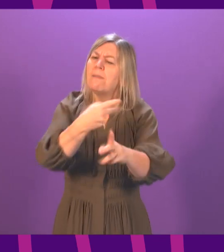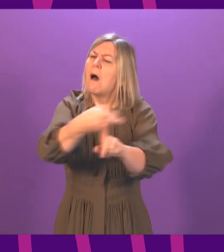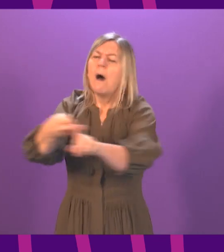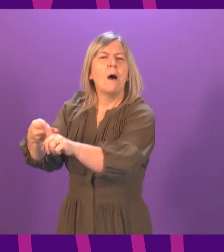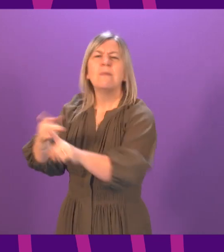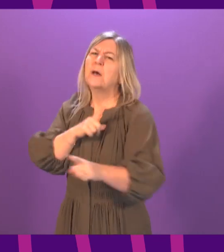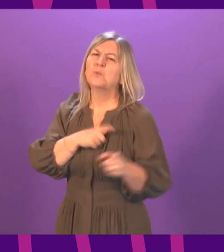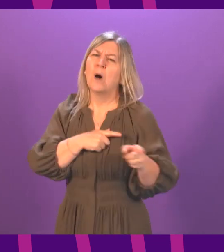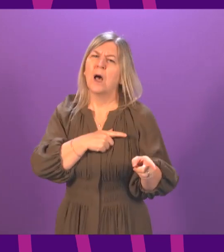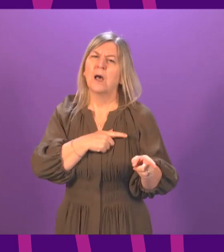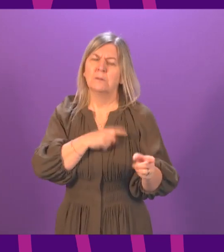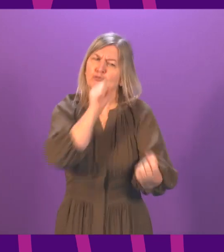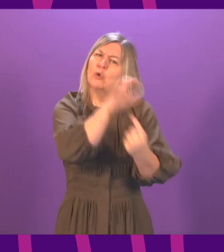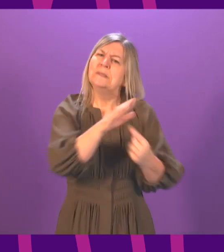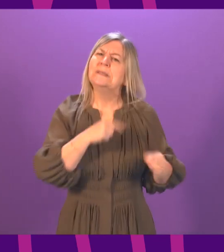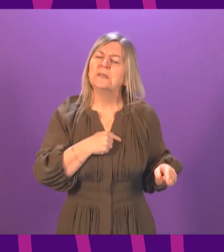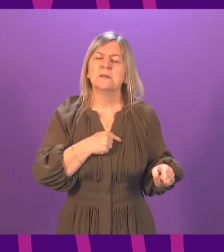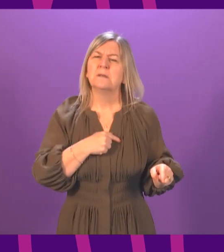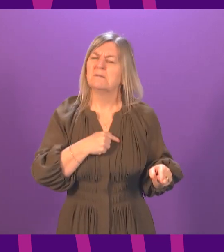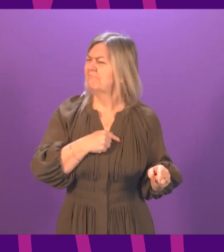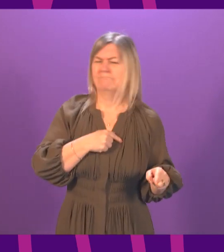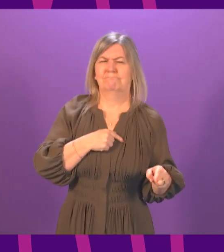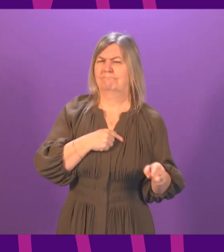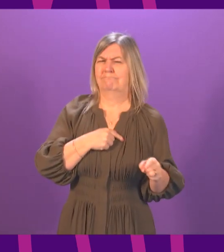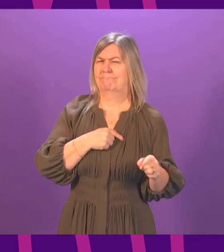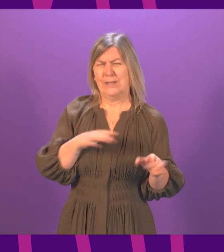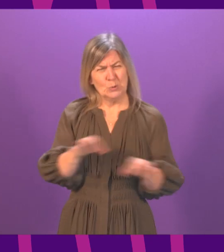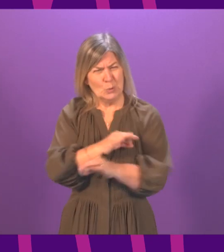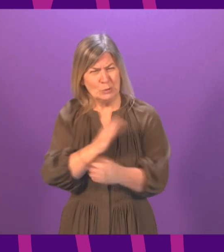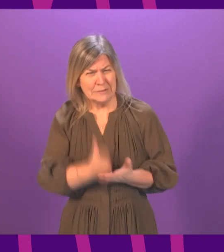and it is the right thing to do, but that is not an excuse for the slower roll-out across